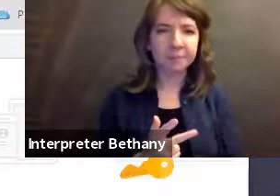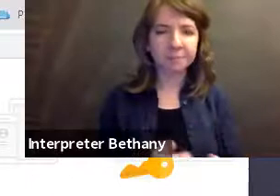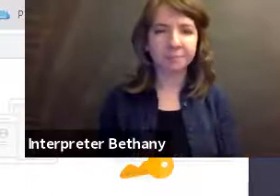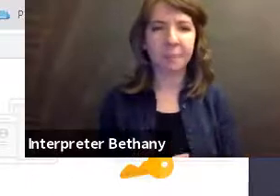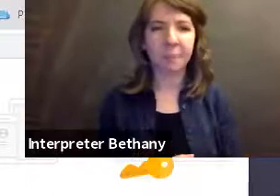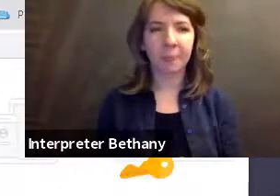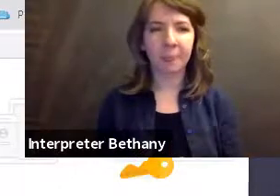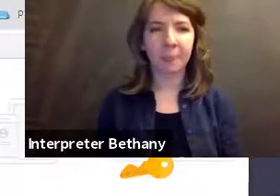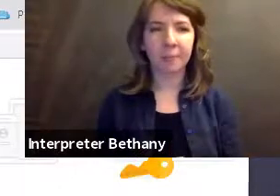Yeah.